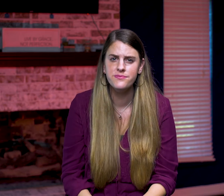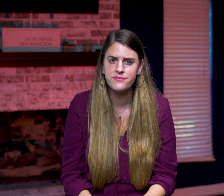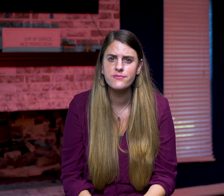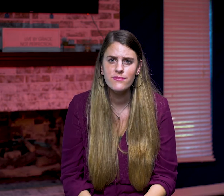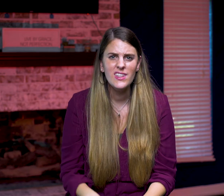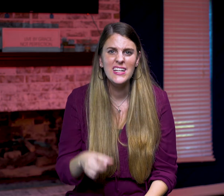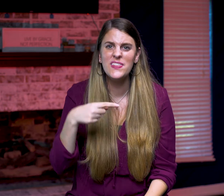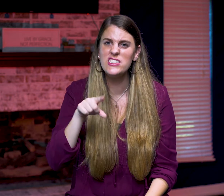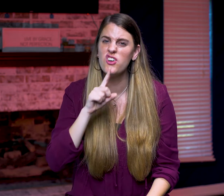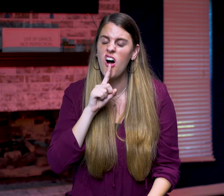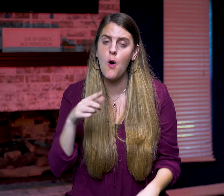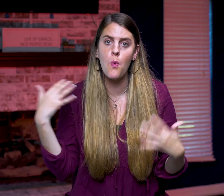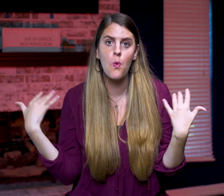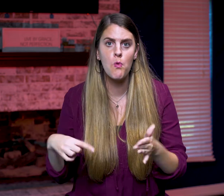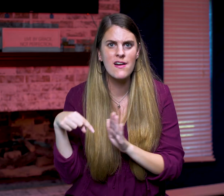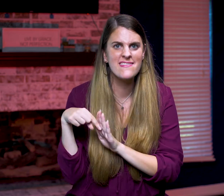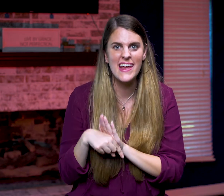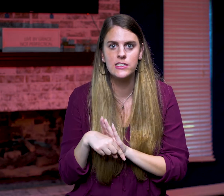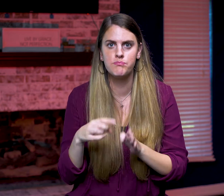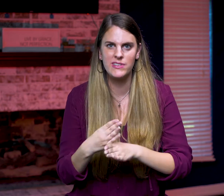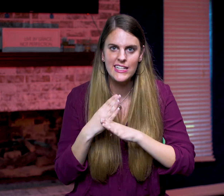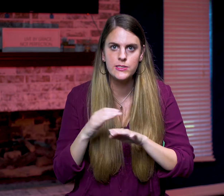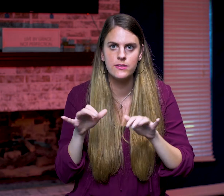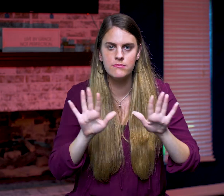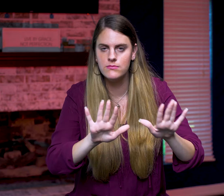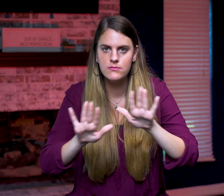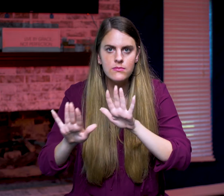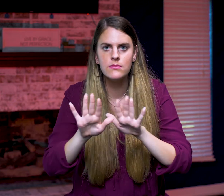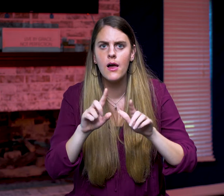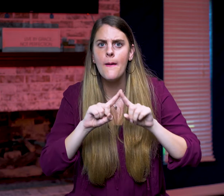These are intense preventative measures,